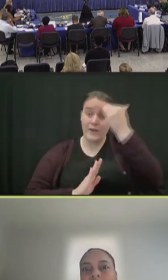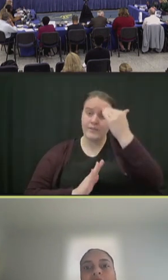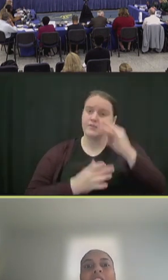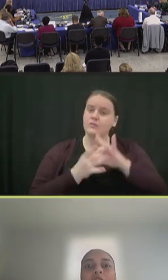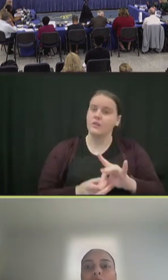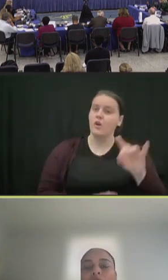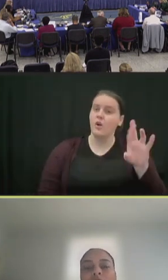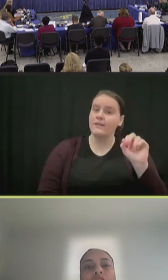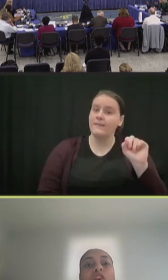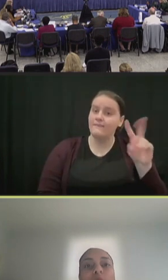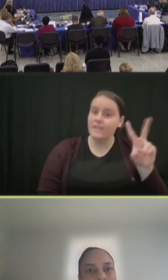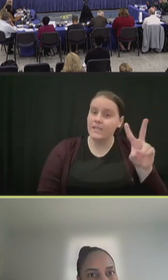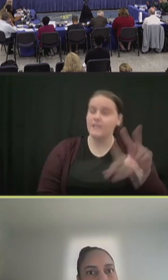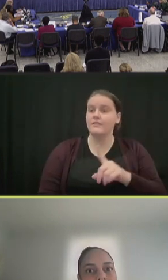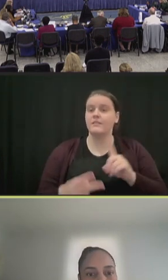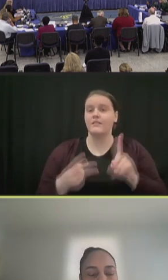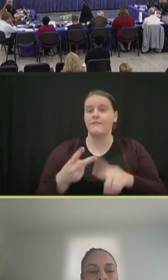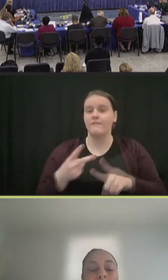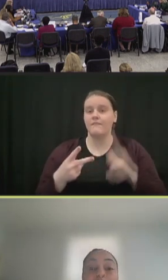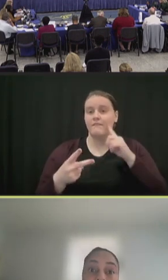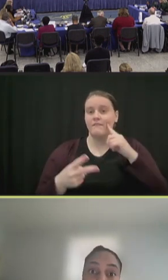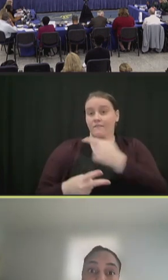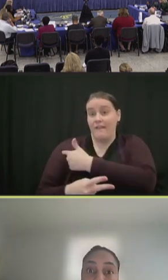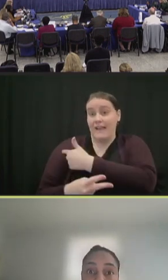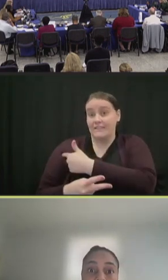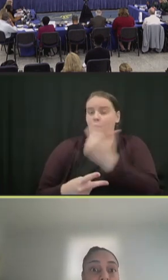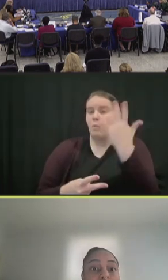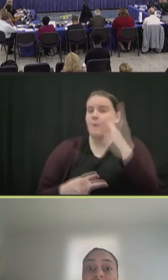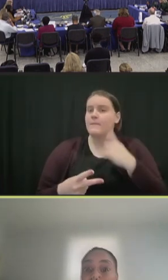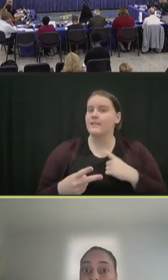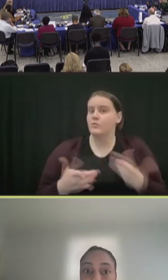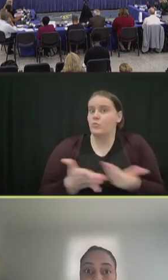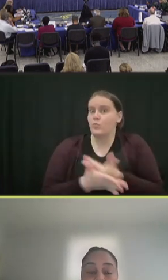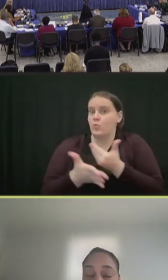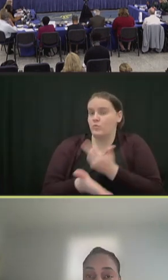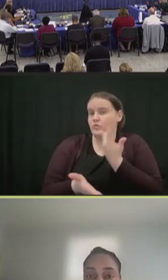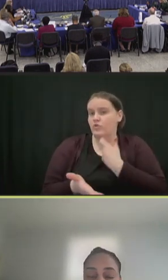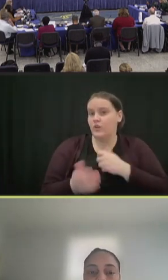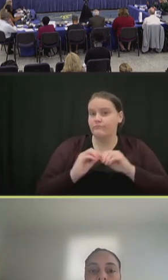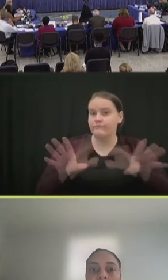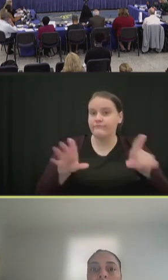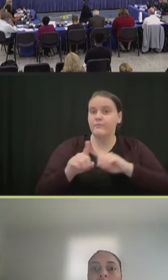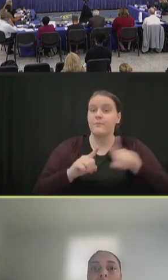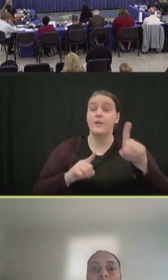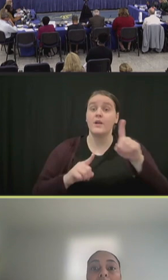because of how new it is to the market. But rest assured, they do speak to all three.